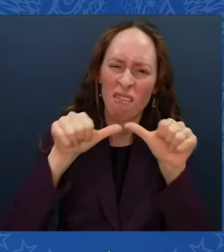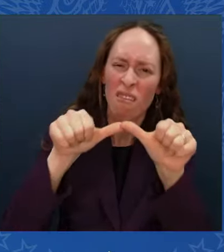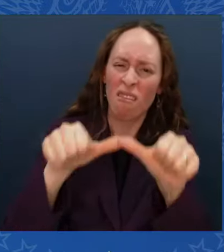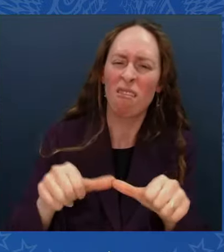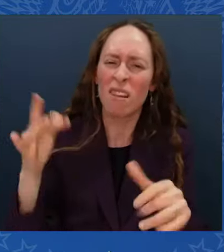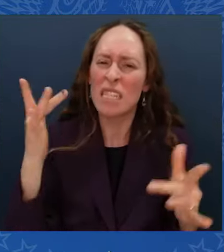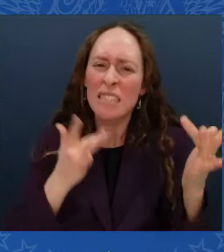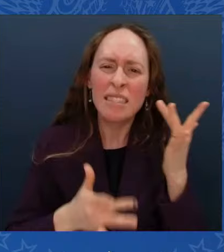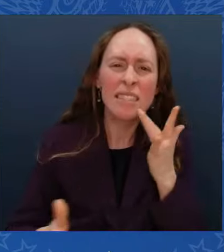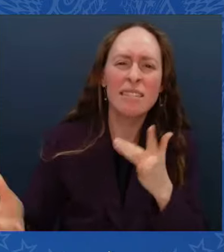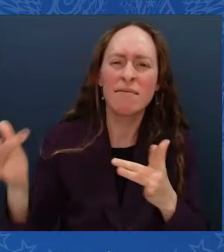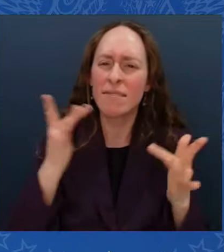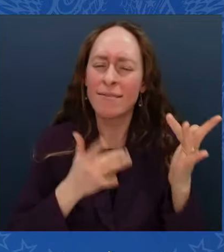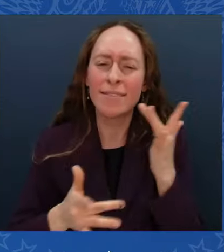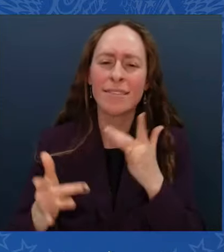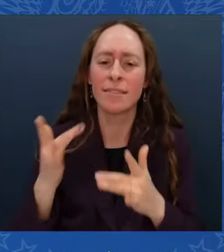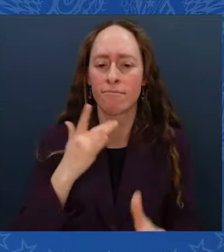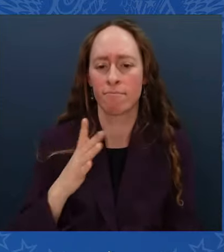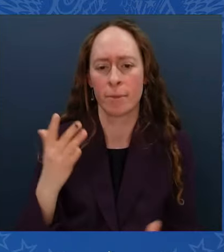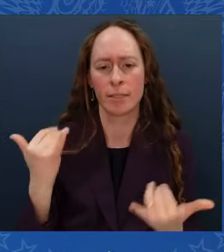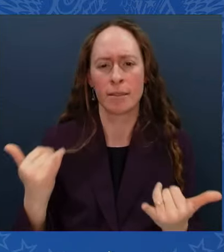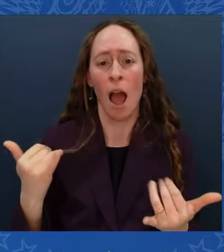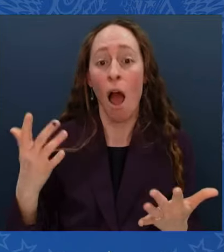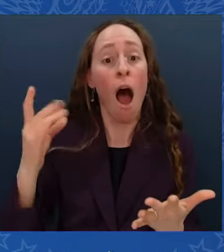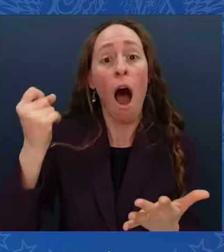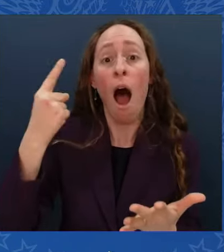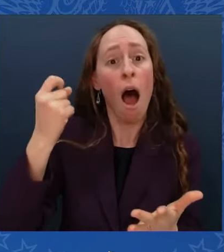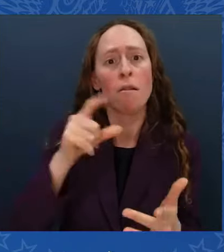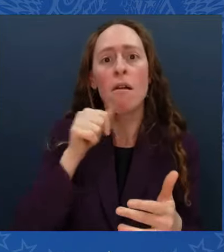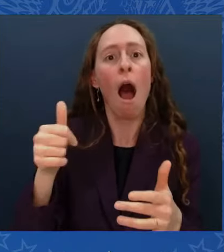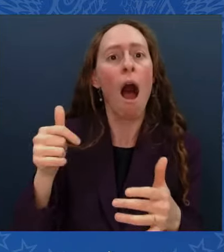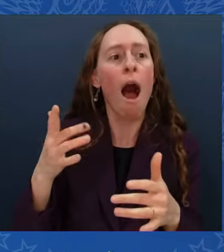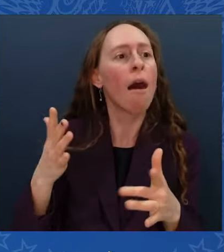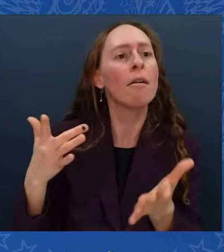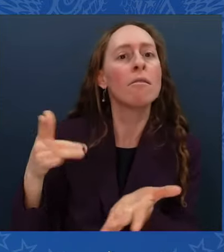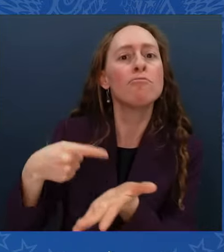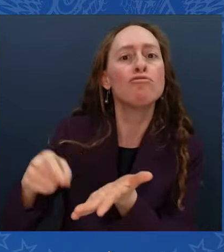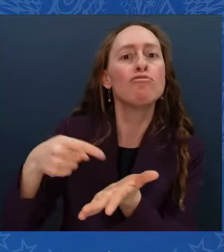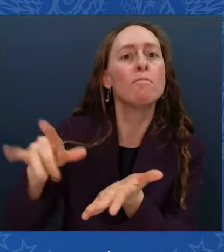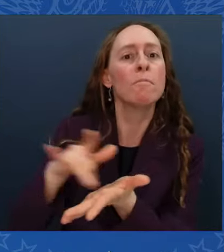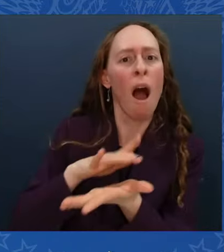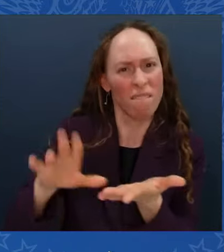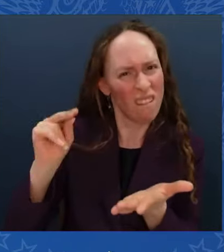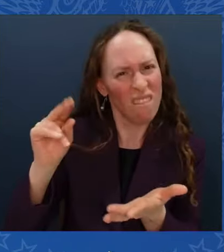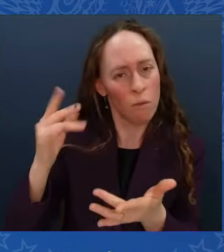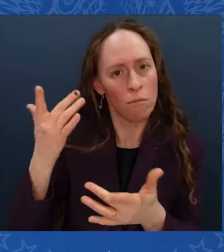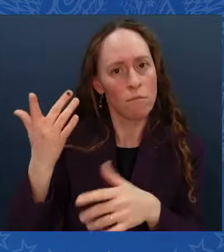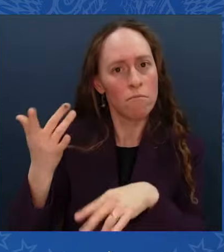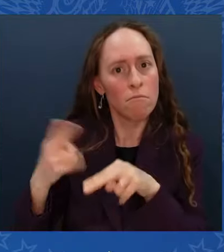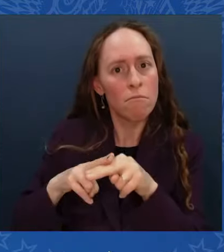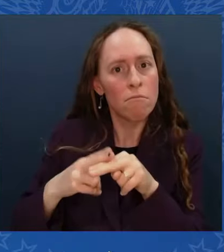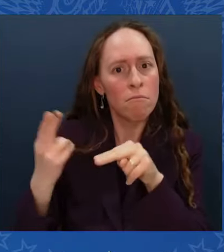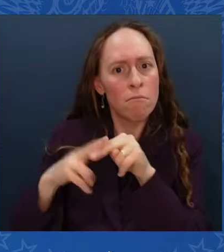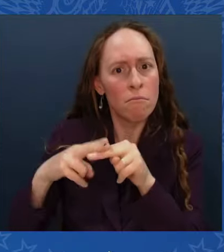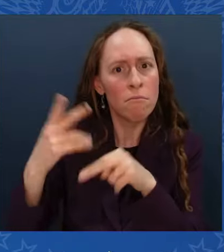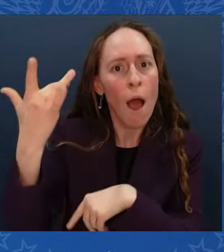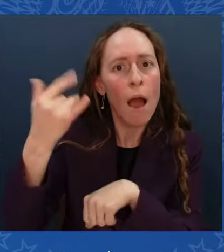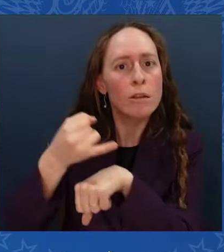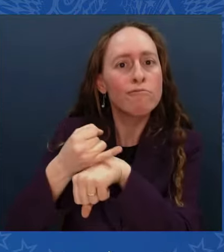It doesn't diminish because of interest rates. And I thought I'd -- make a lot more sense to relieve student debt for families and it would grow our economy.